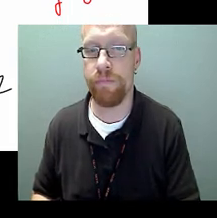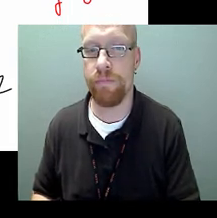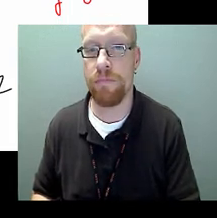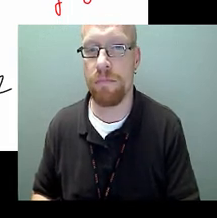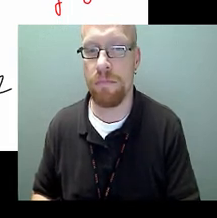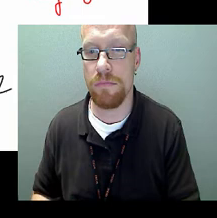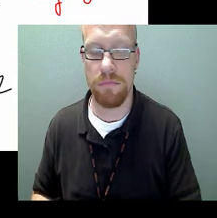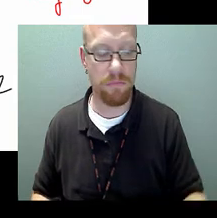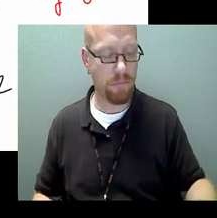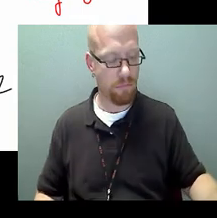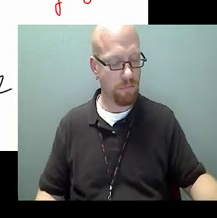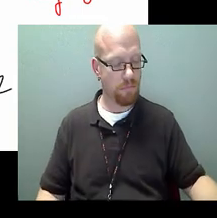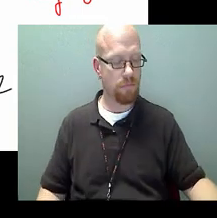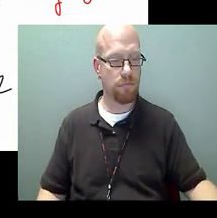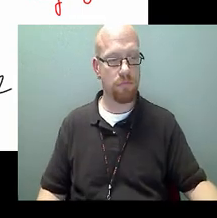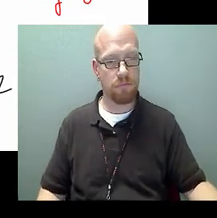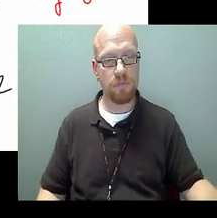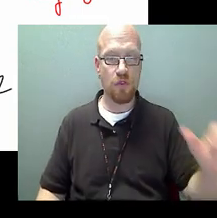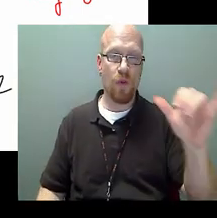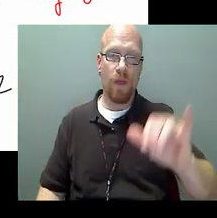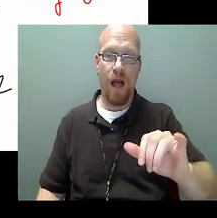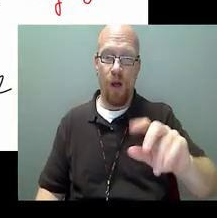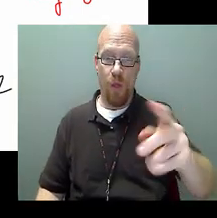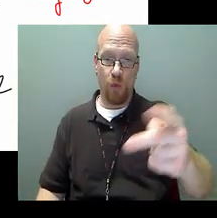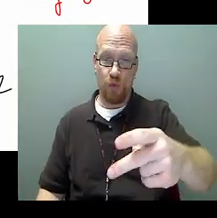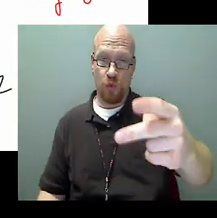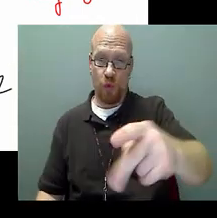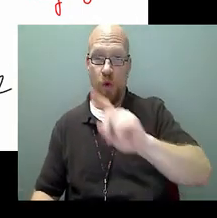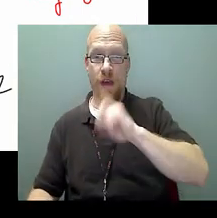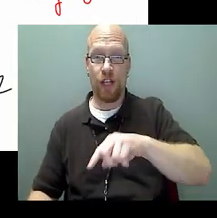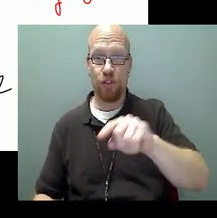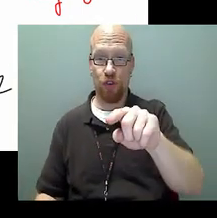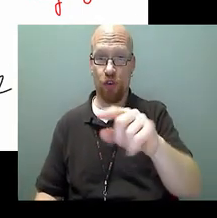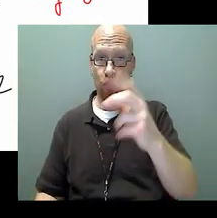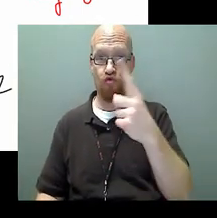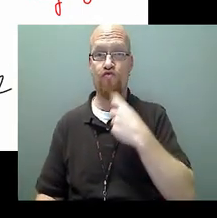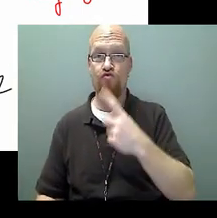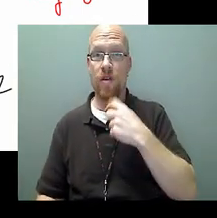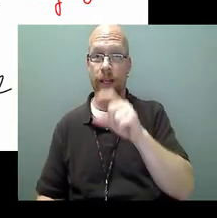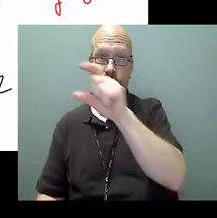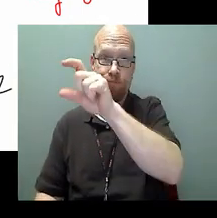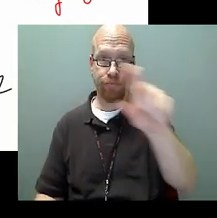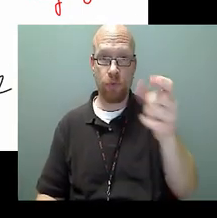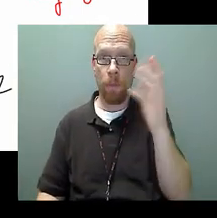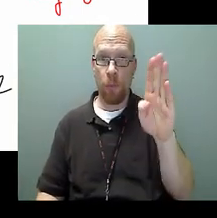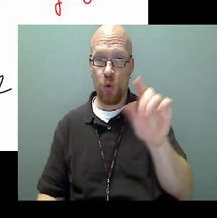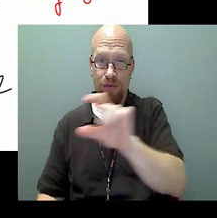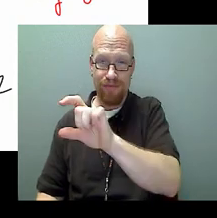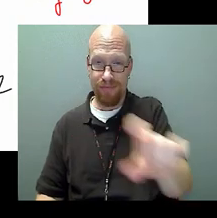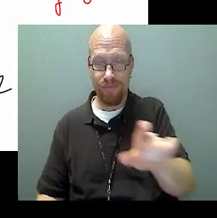So, as you can see, the two answers, the red answer and the blue answer, really are equivalent.